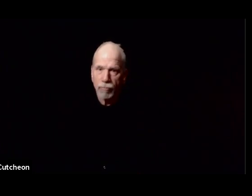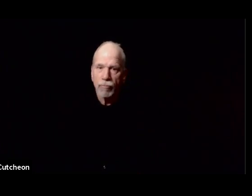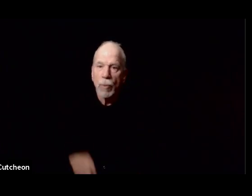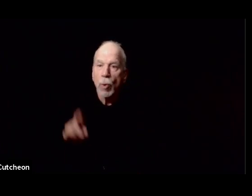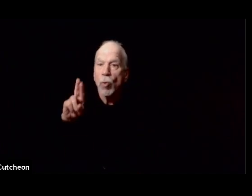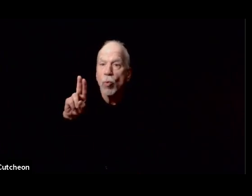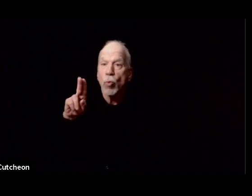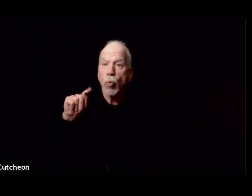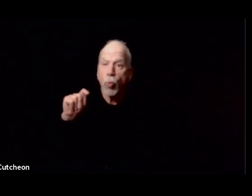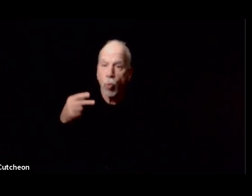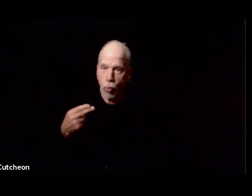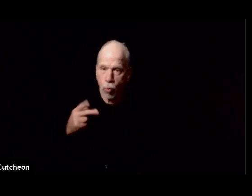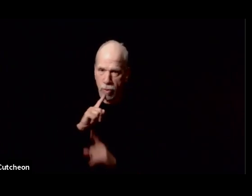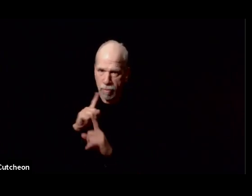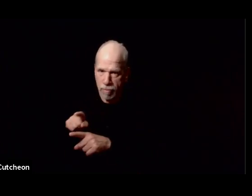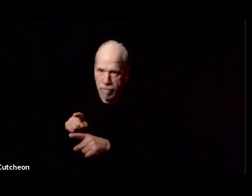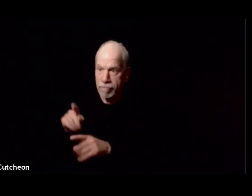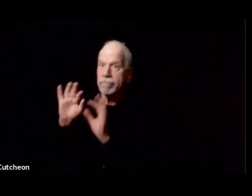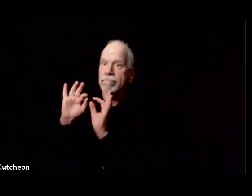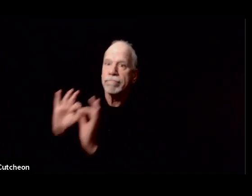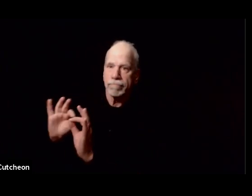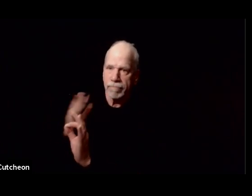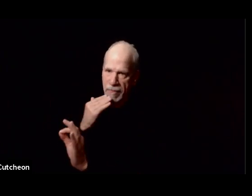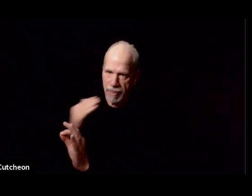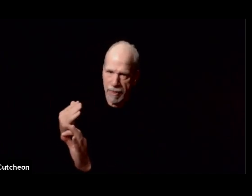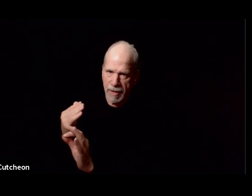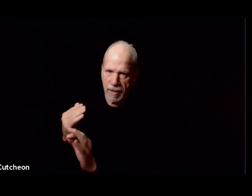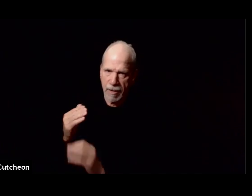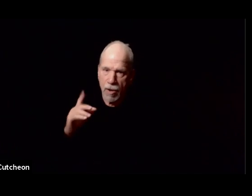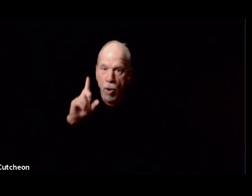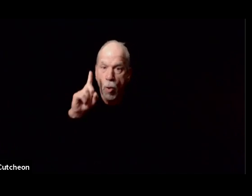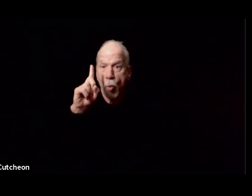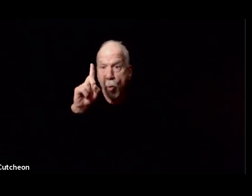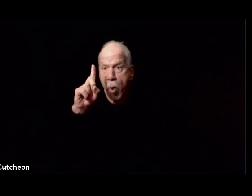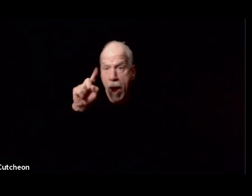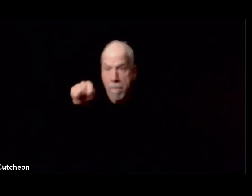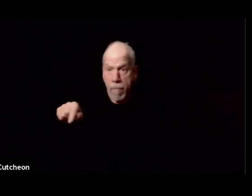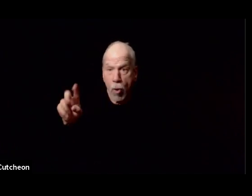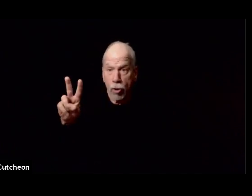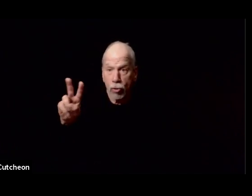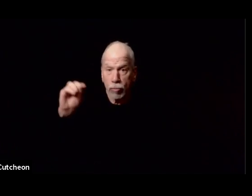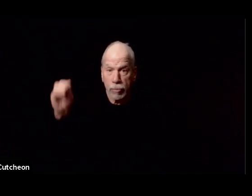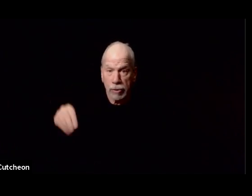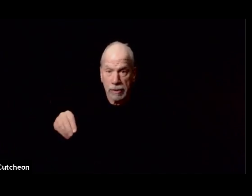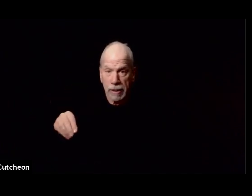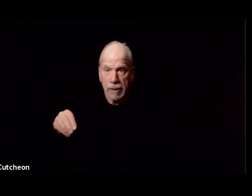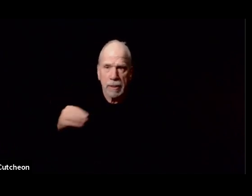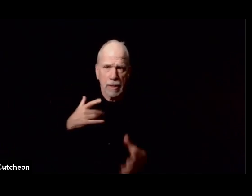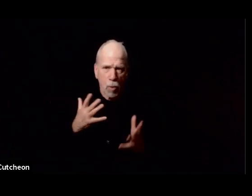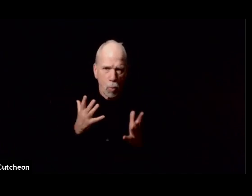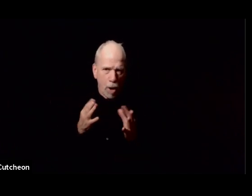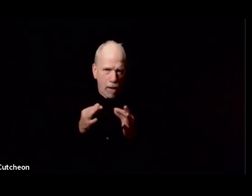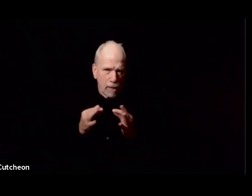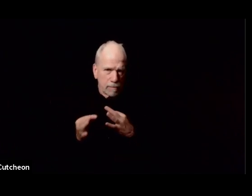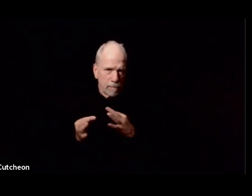community Dr. Lynfield: So this is Ruth. Thank you for the question. What it was to me is that and